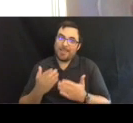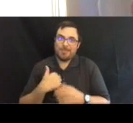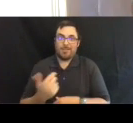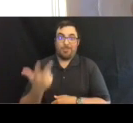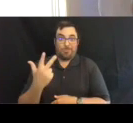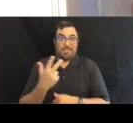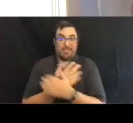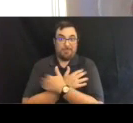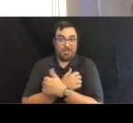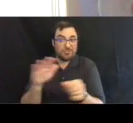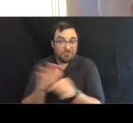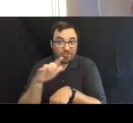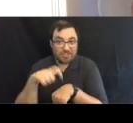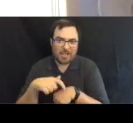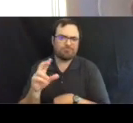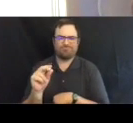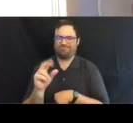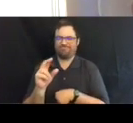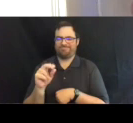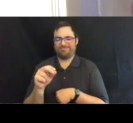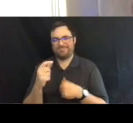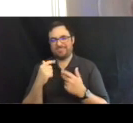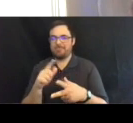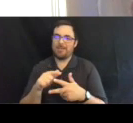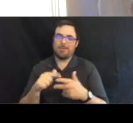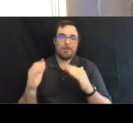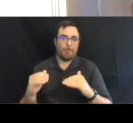I might have like some of my bottom-up skill building time,